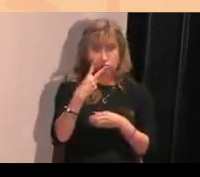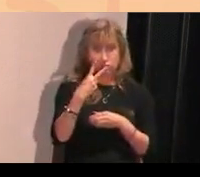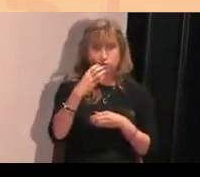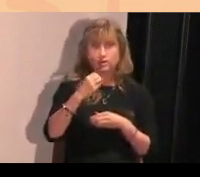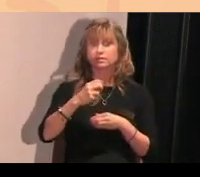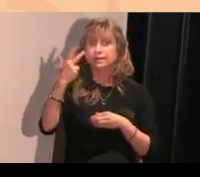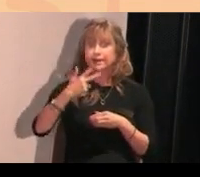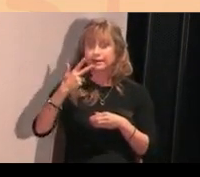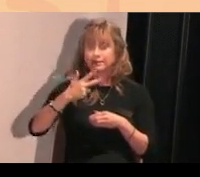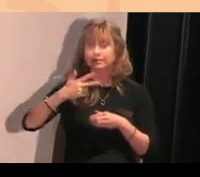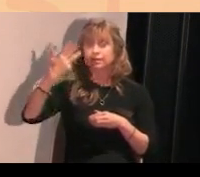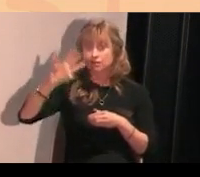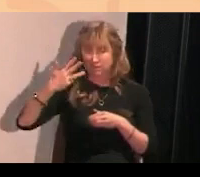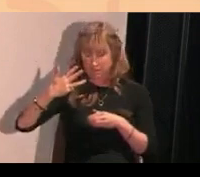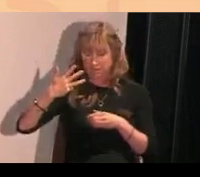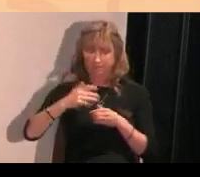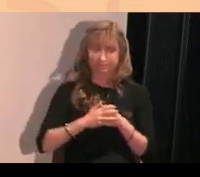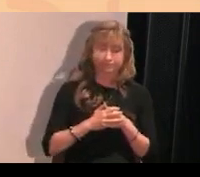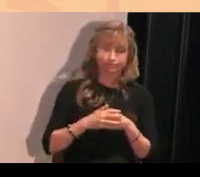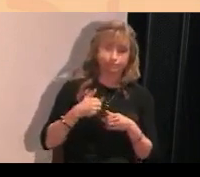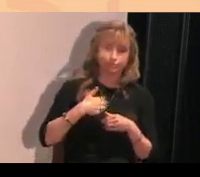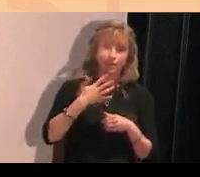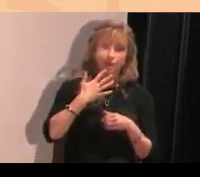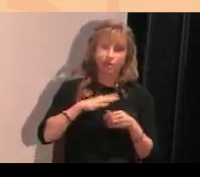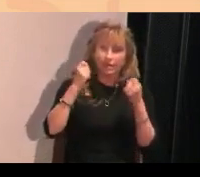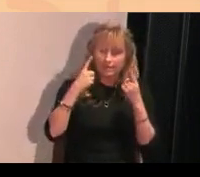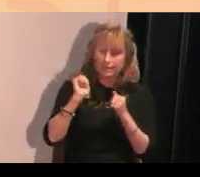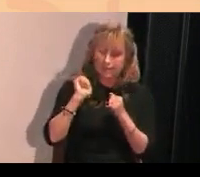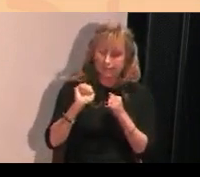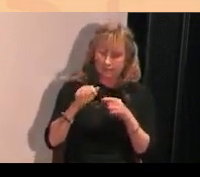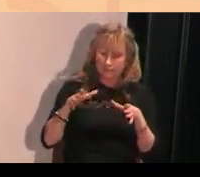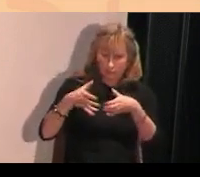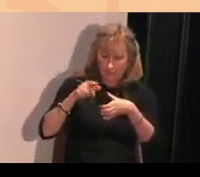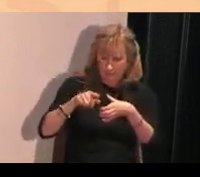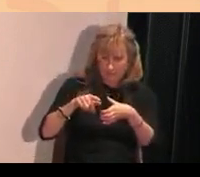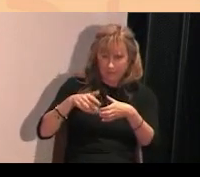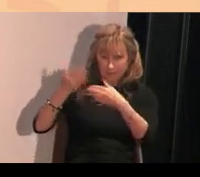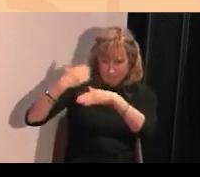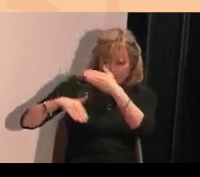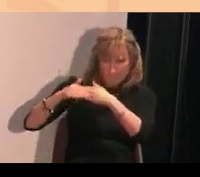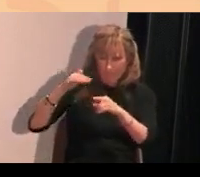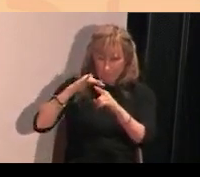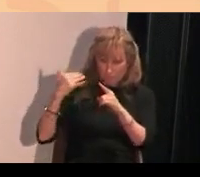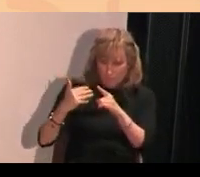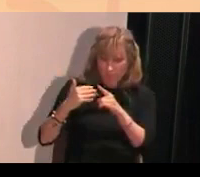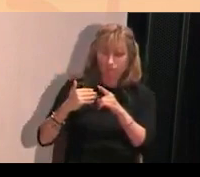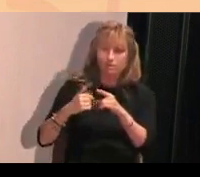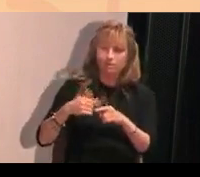2019. I wanted to understand its history and context and to present these findings back